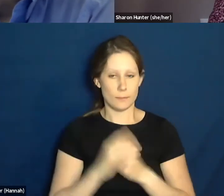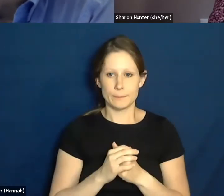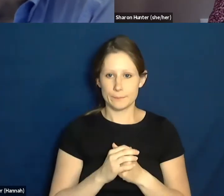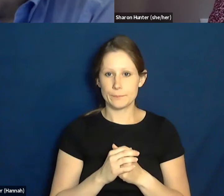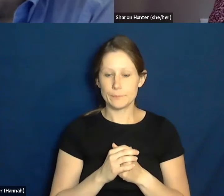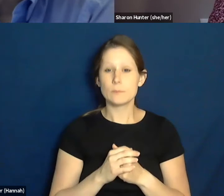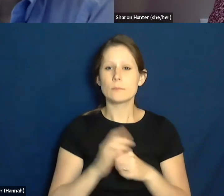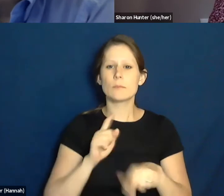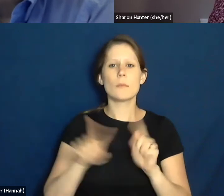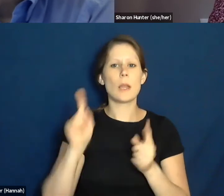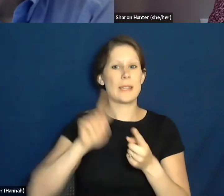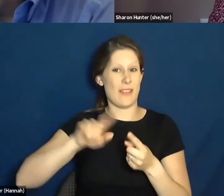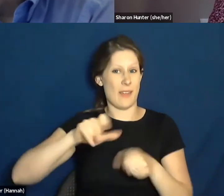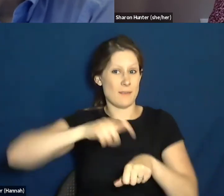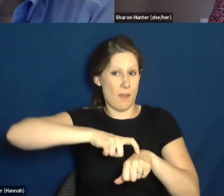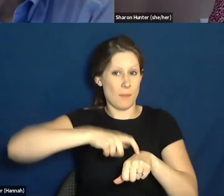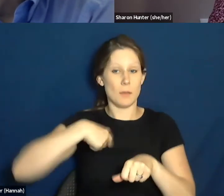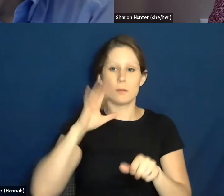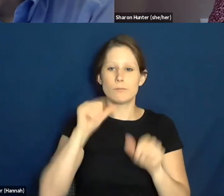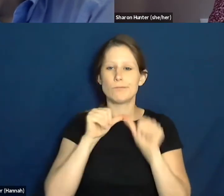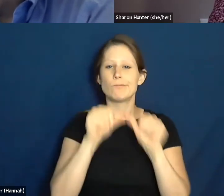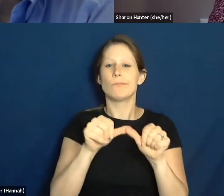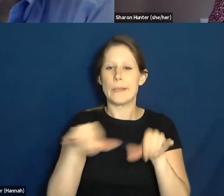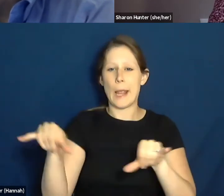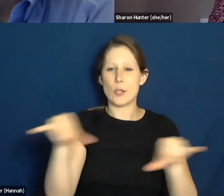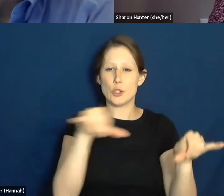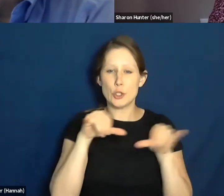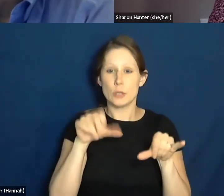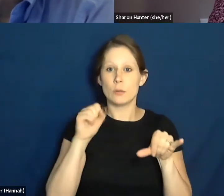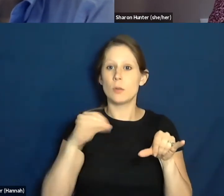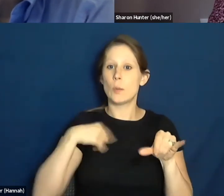Until then we will maintain standards so there's a differentiation, between those who